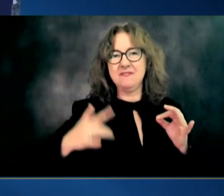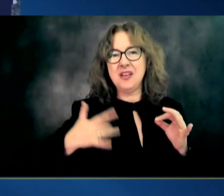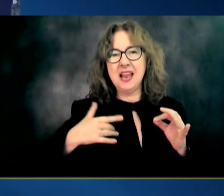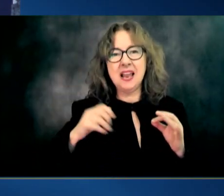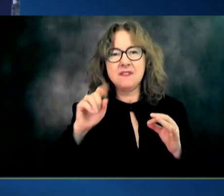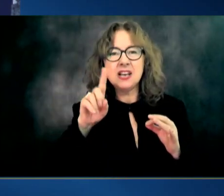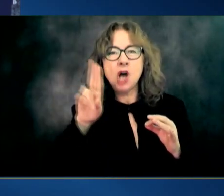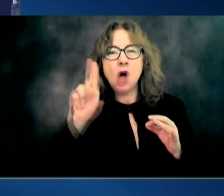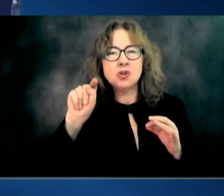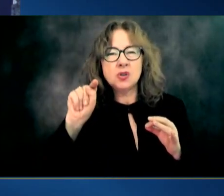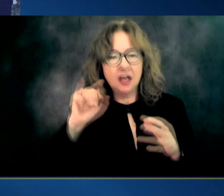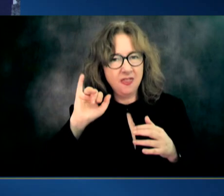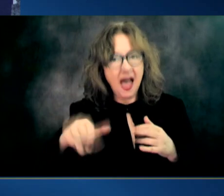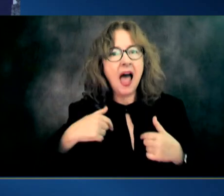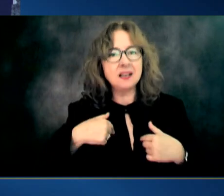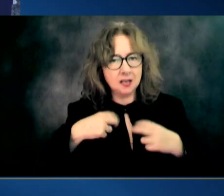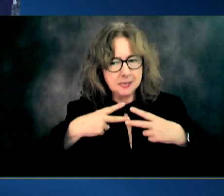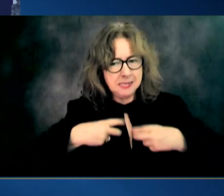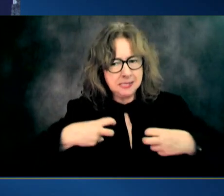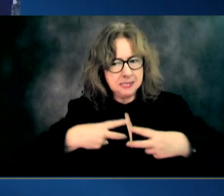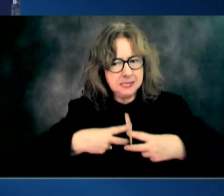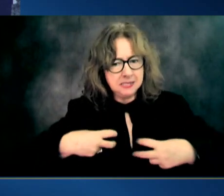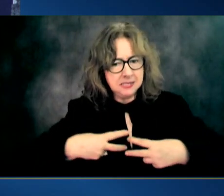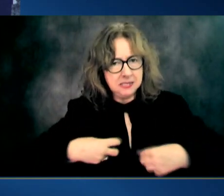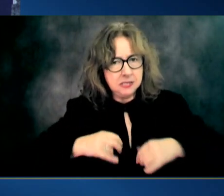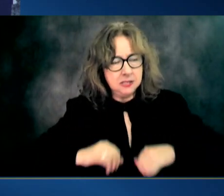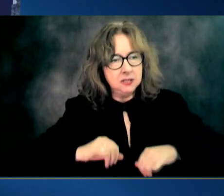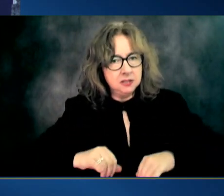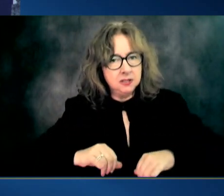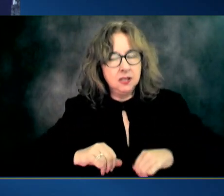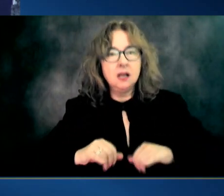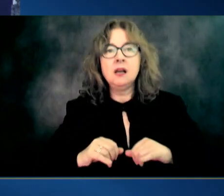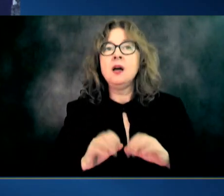So, anyway, I just say all these things to say, I do feel incredibly privileged that